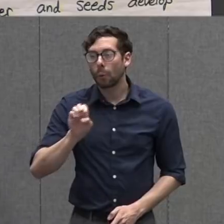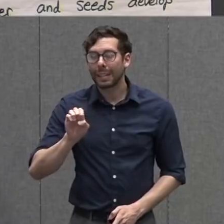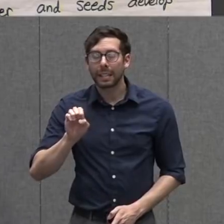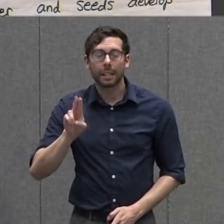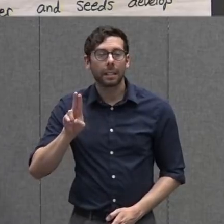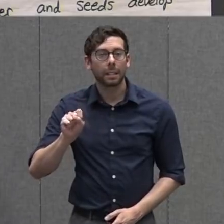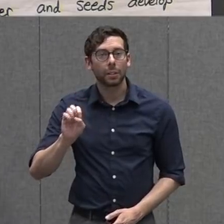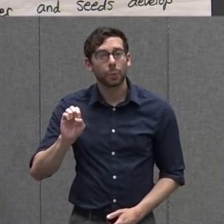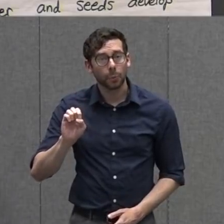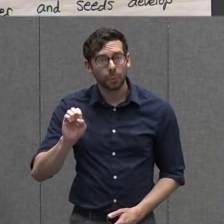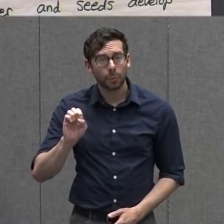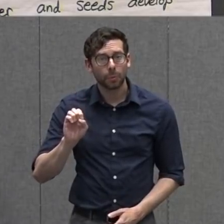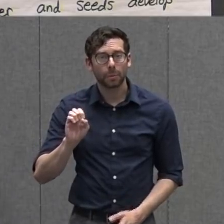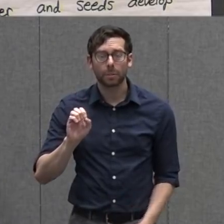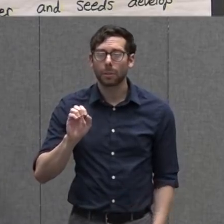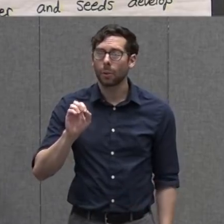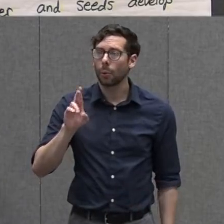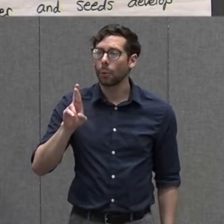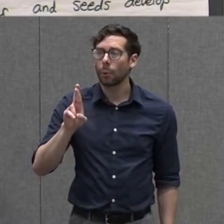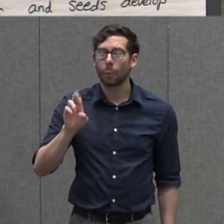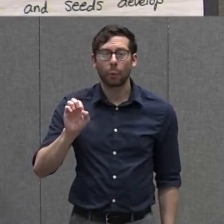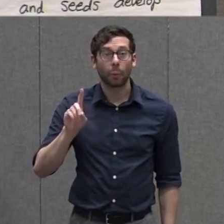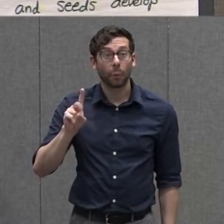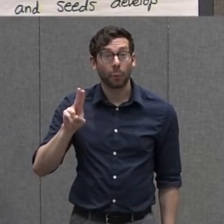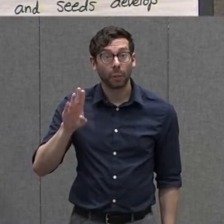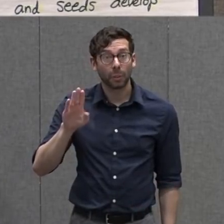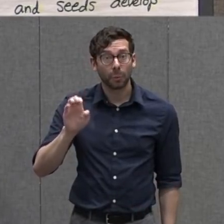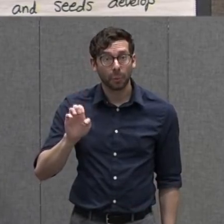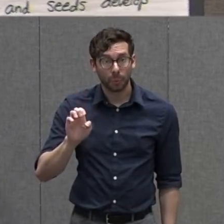Re is a very, very common prefix.